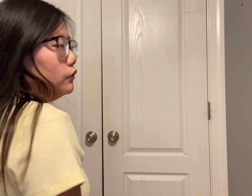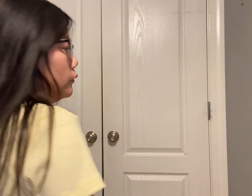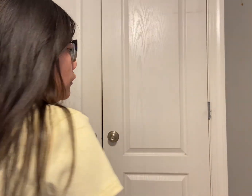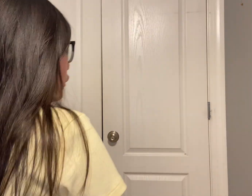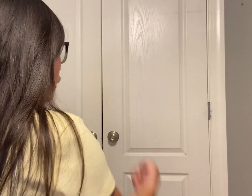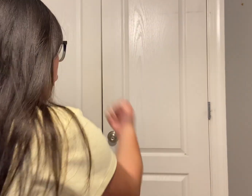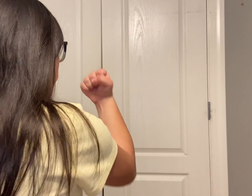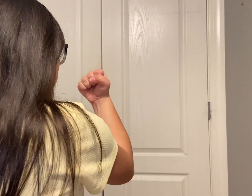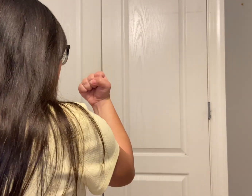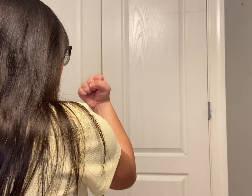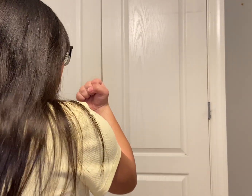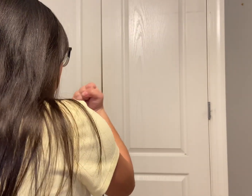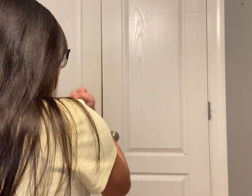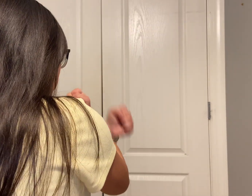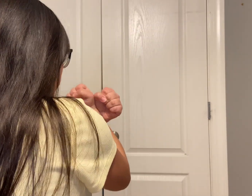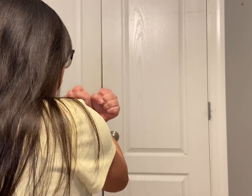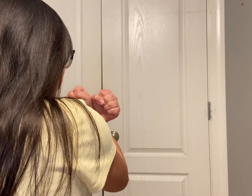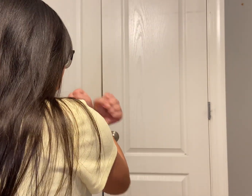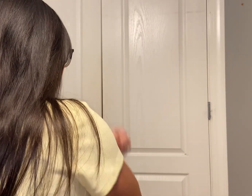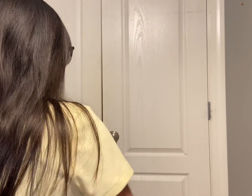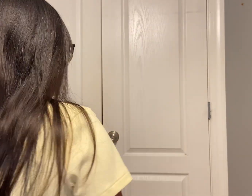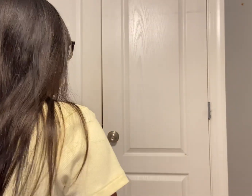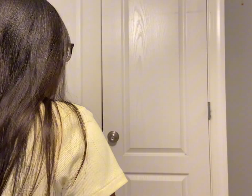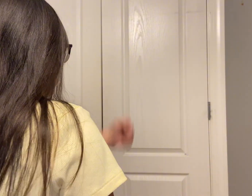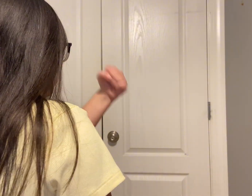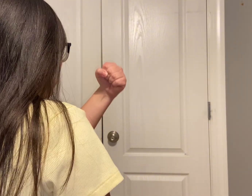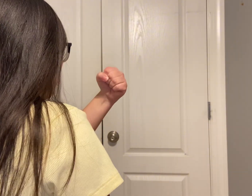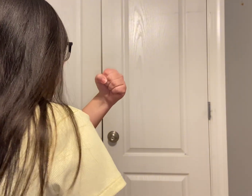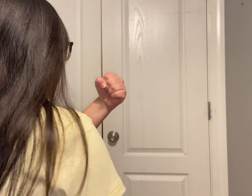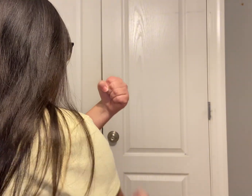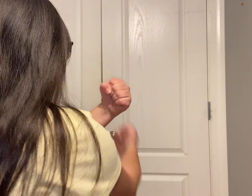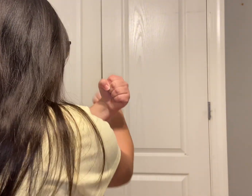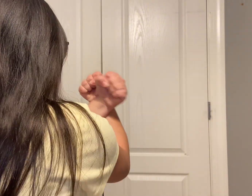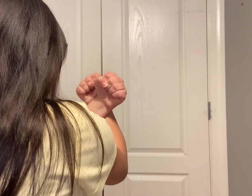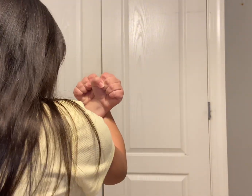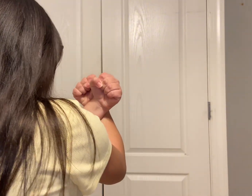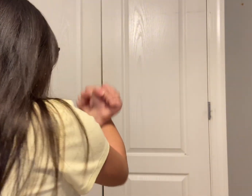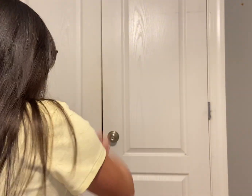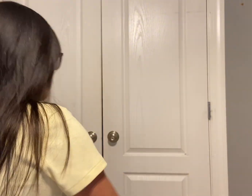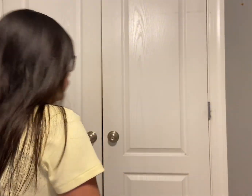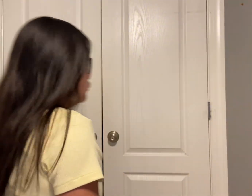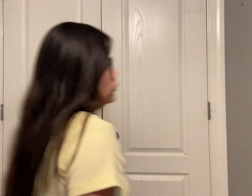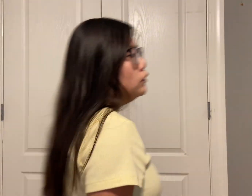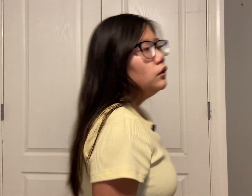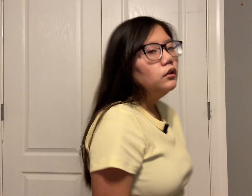One two or one two.